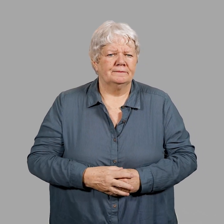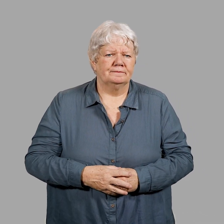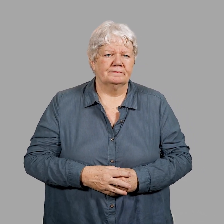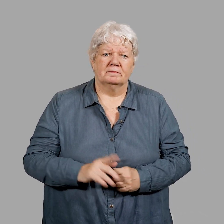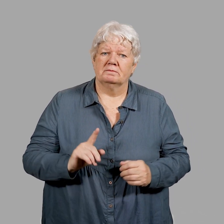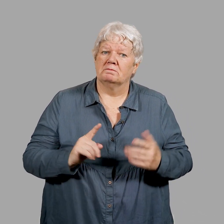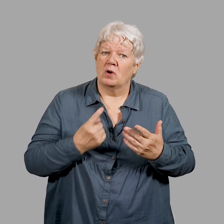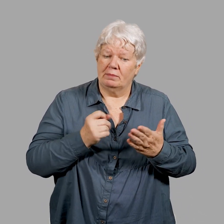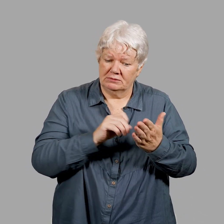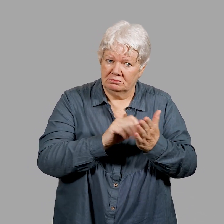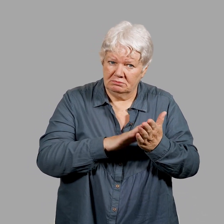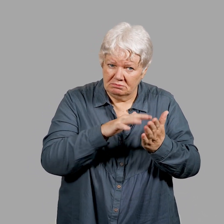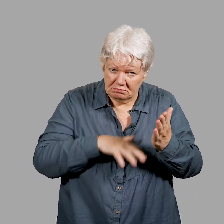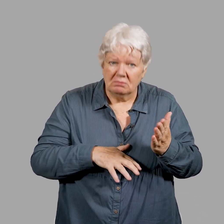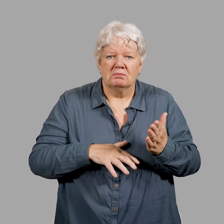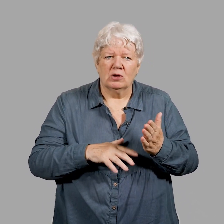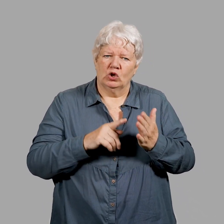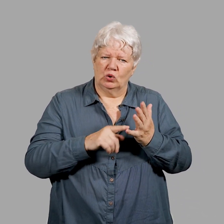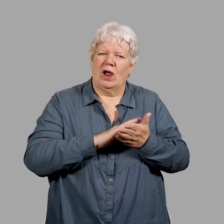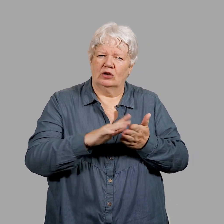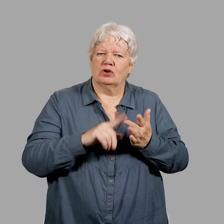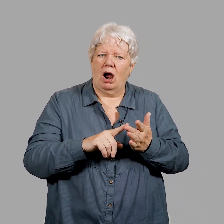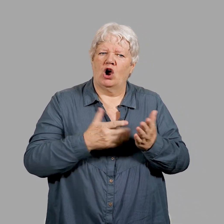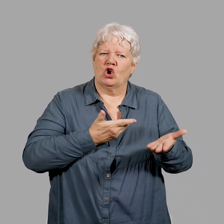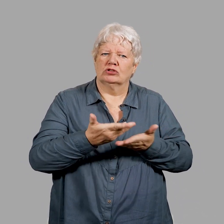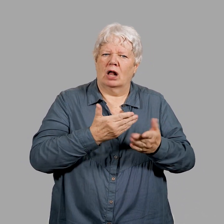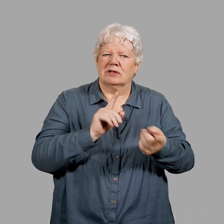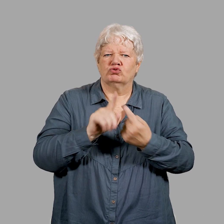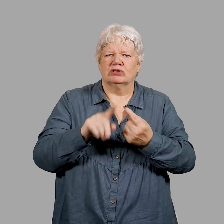Status: Referenced in UHI’s consultation response